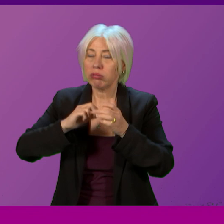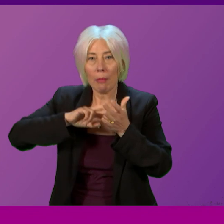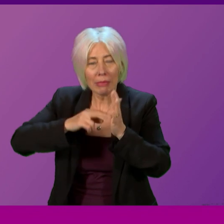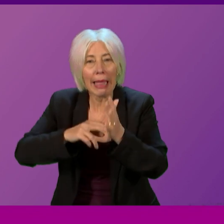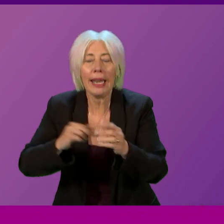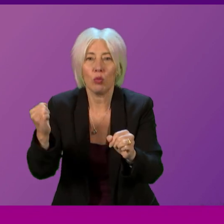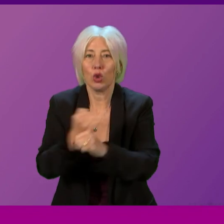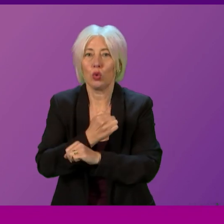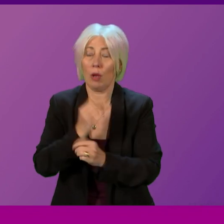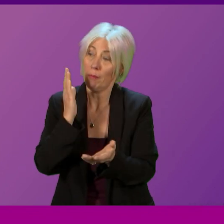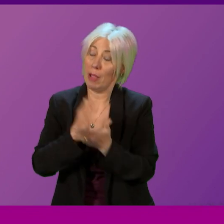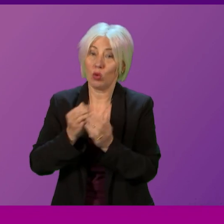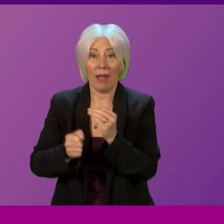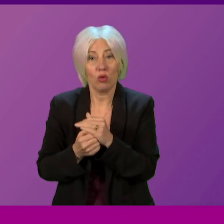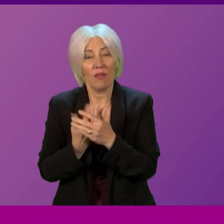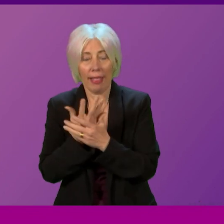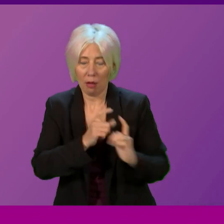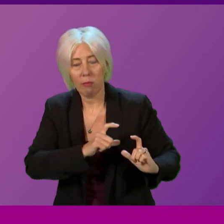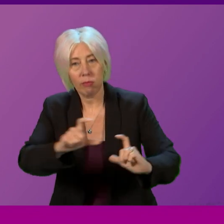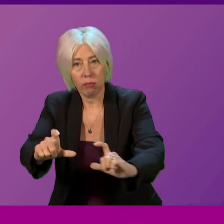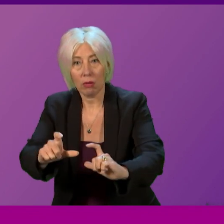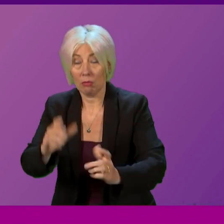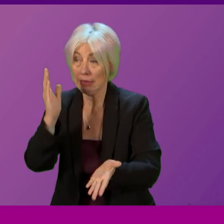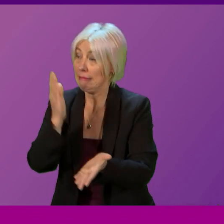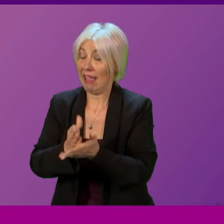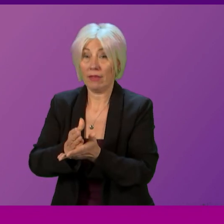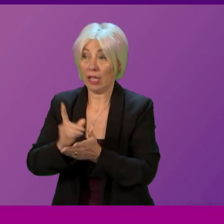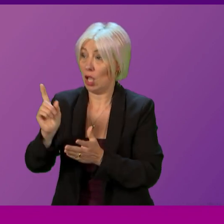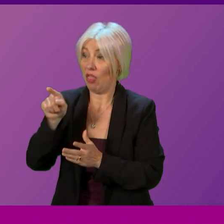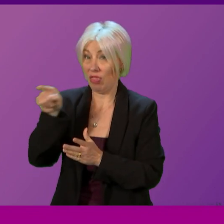that we continue to develop our work in that way.